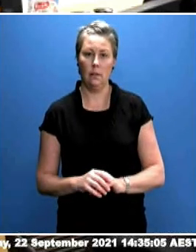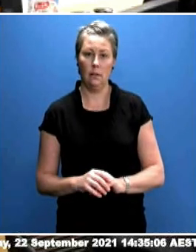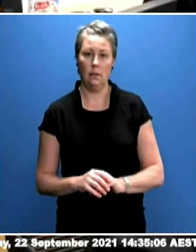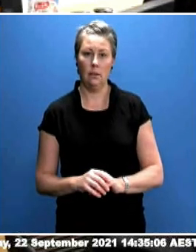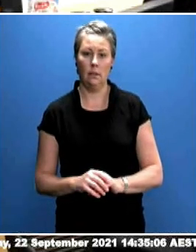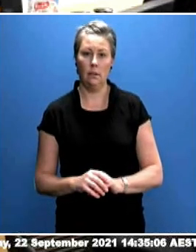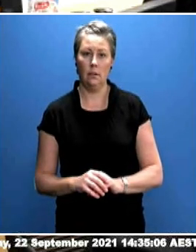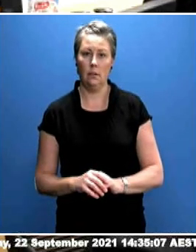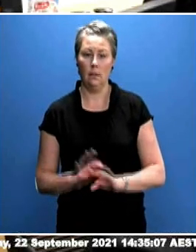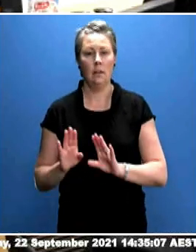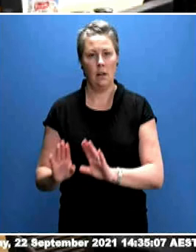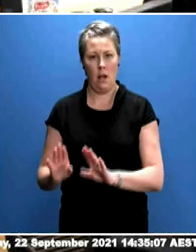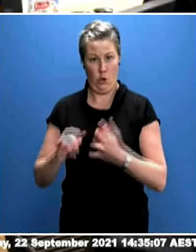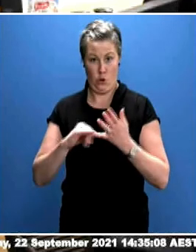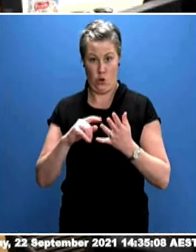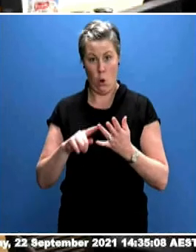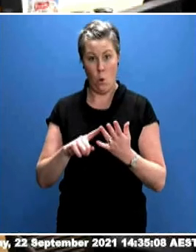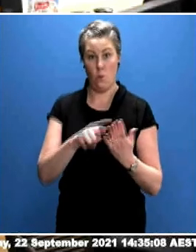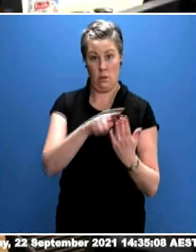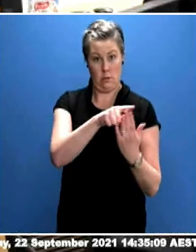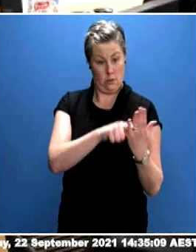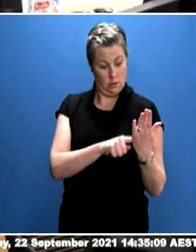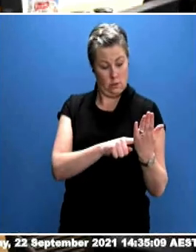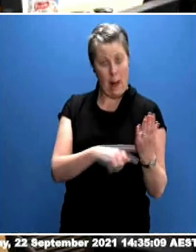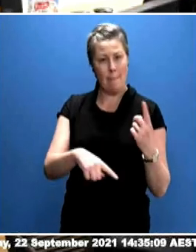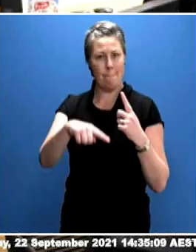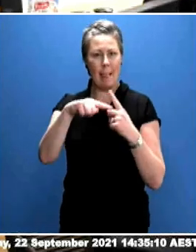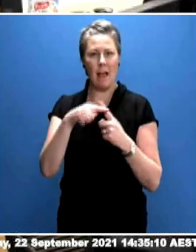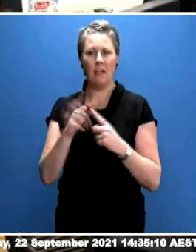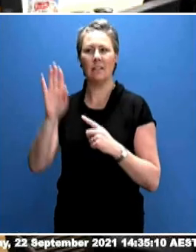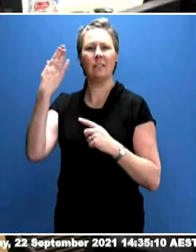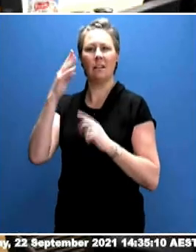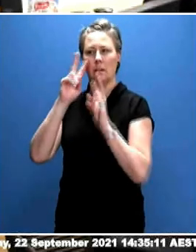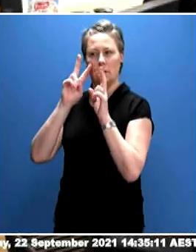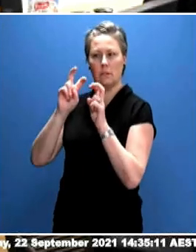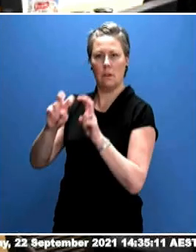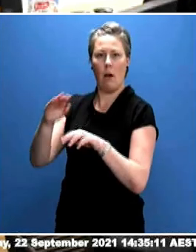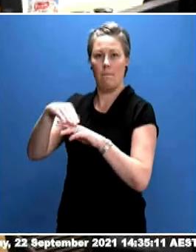the Banksia Hill Detention Centre showed, do you agree that unless there